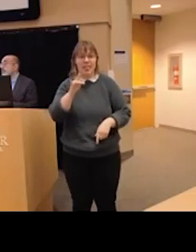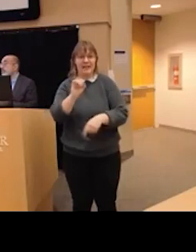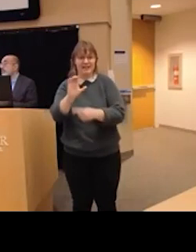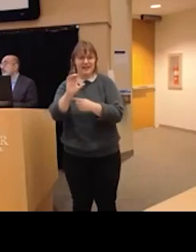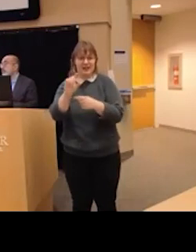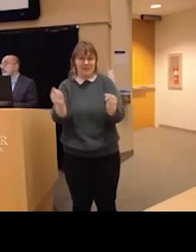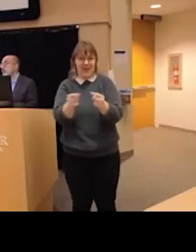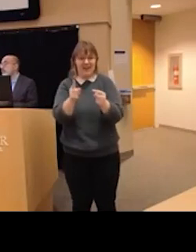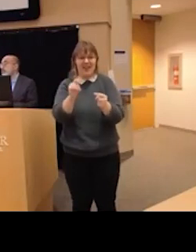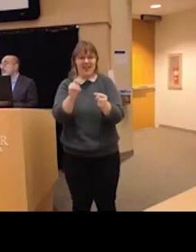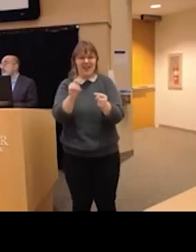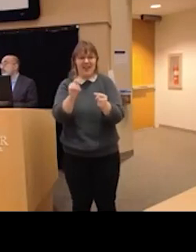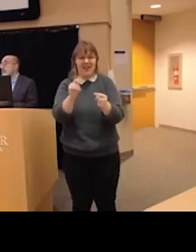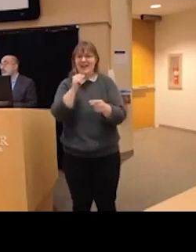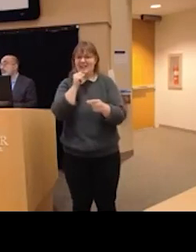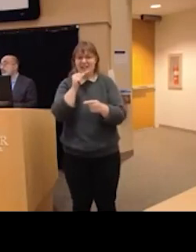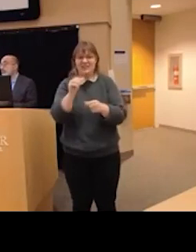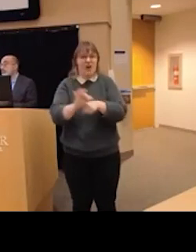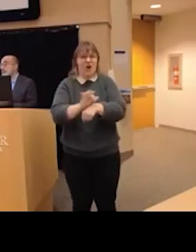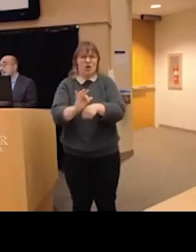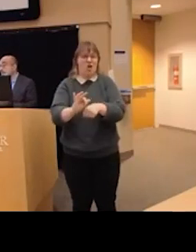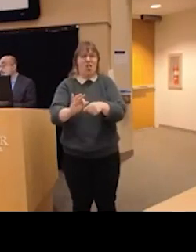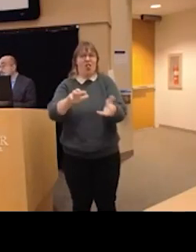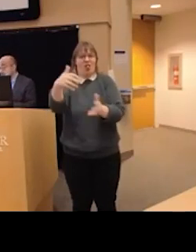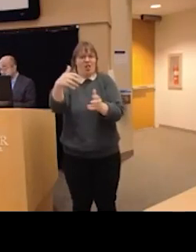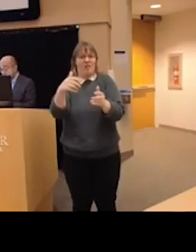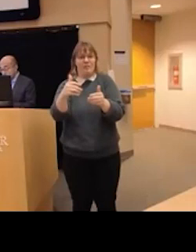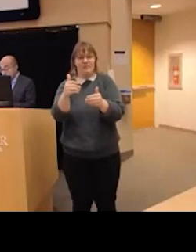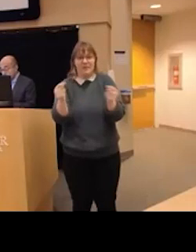to just dysfunctional pain processing really to any level so there's no damage for instance to